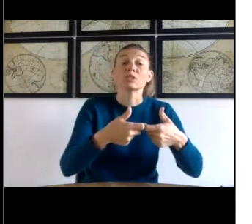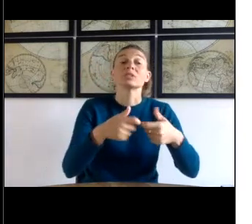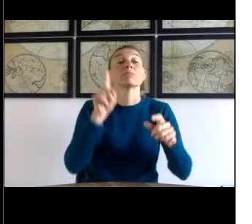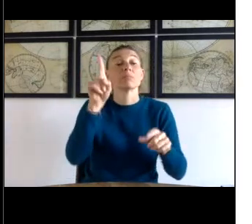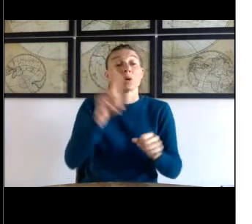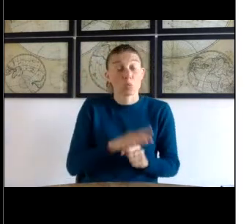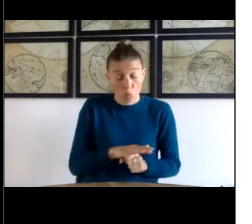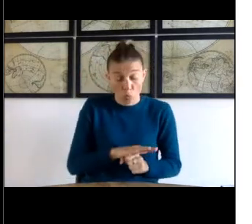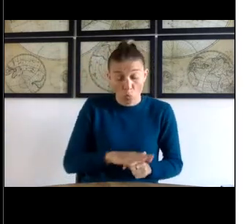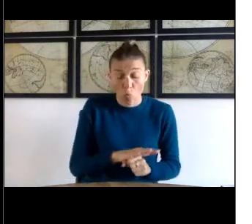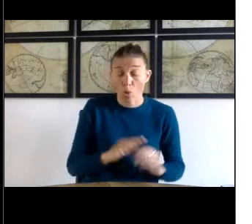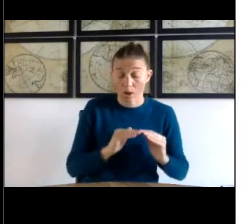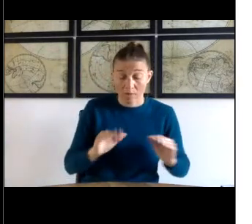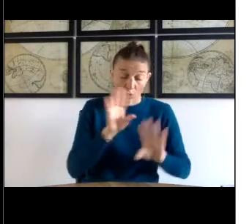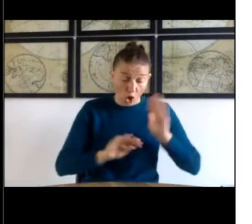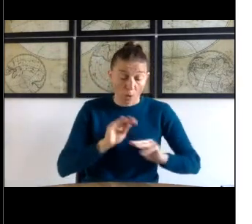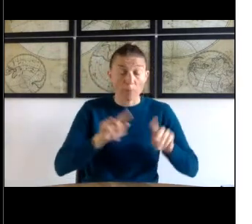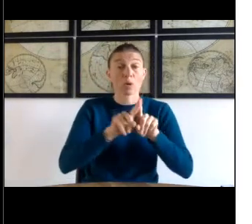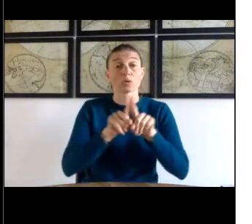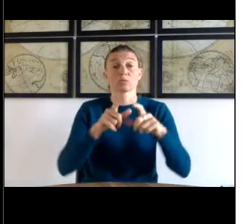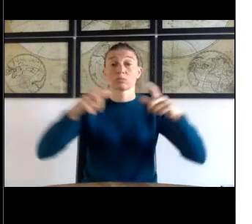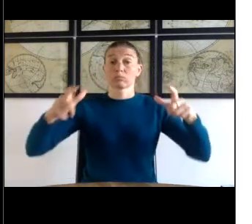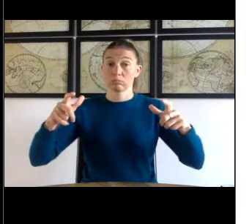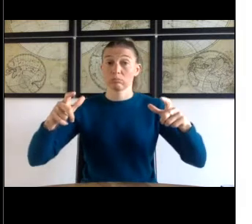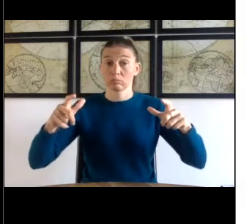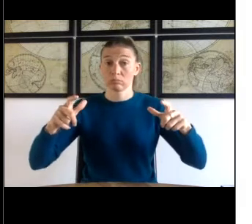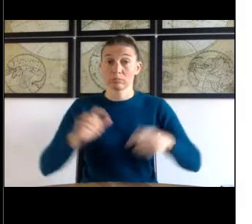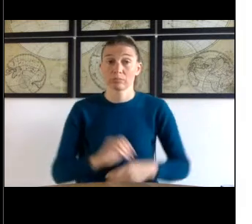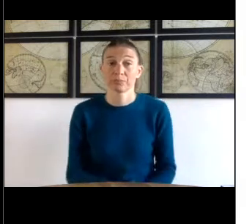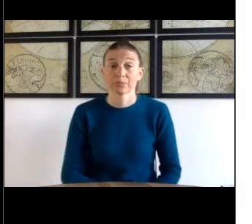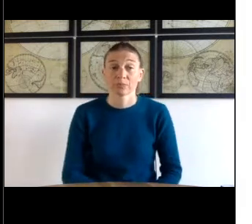We're being trained in project cycle management